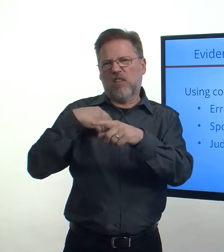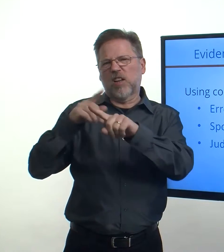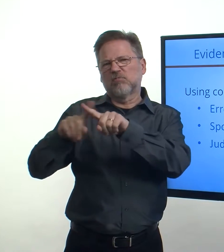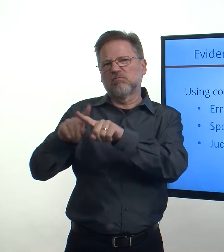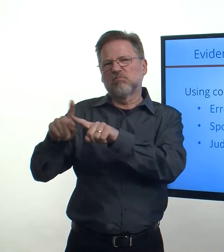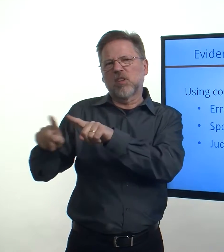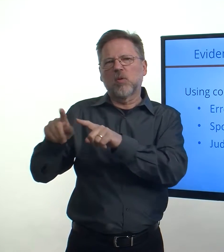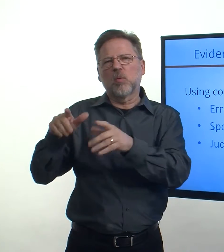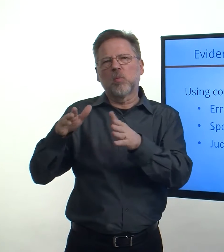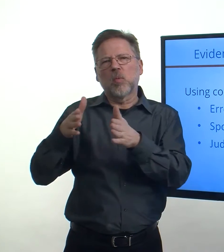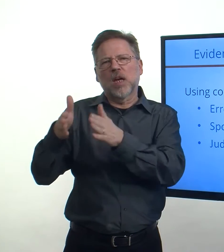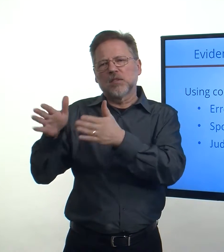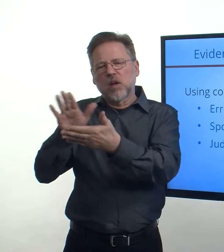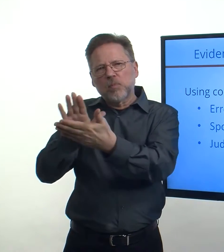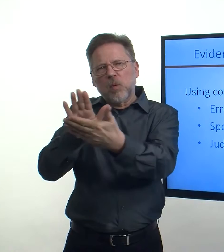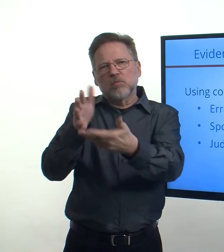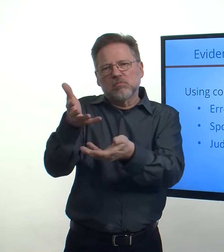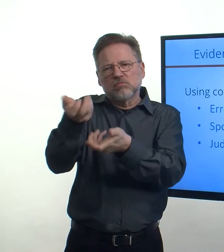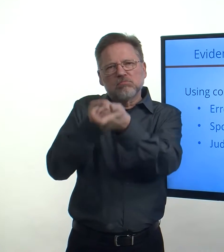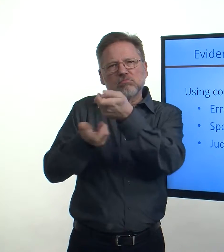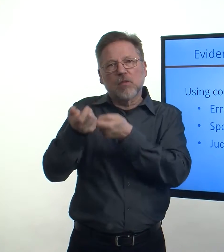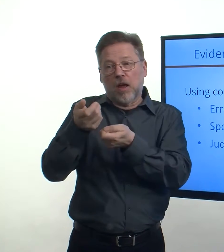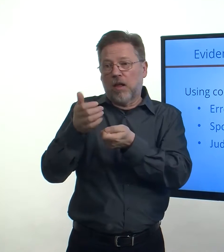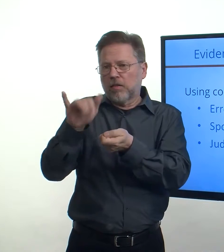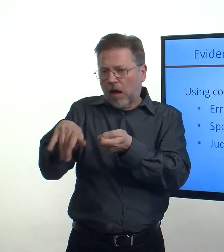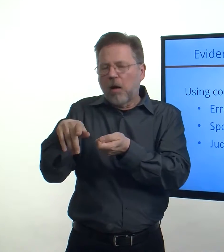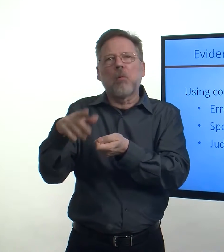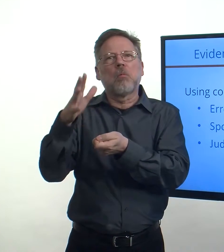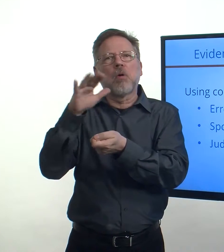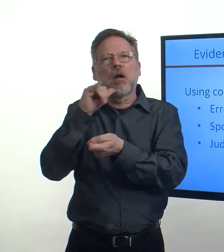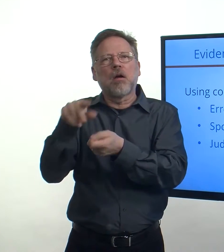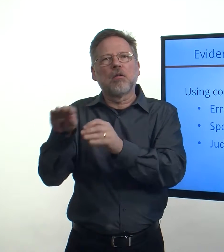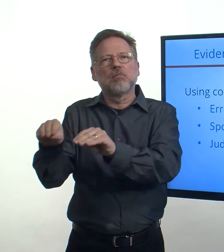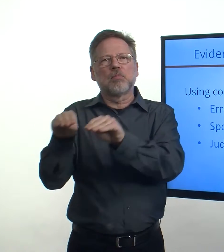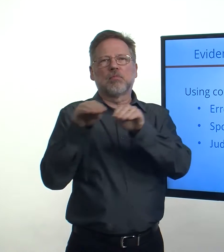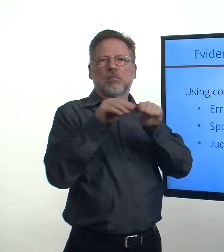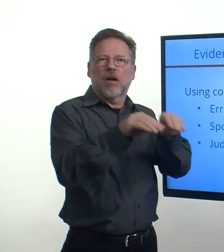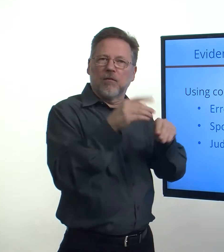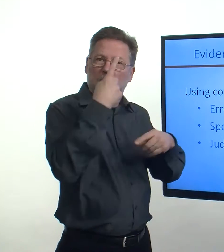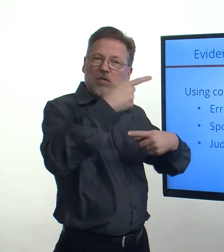conventional methods existed, like elicitation.